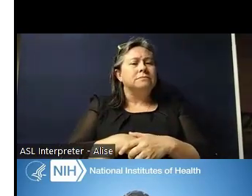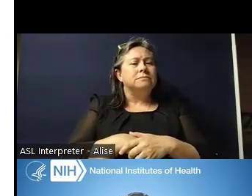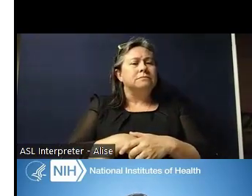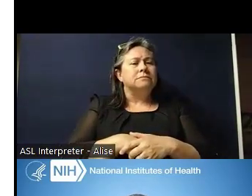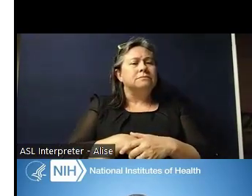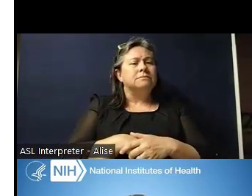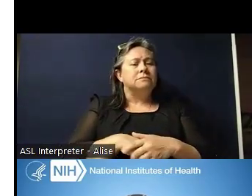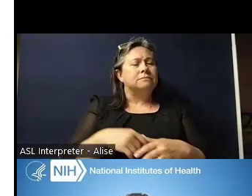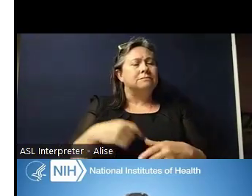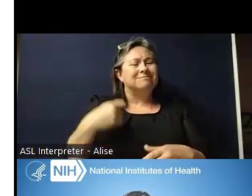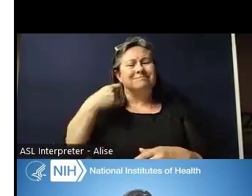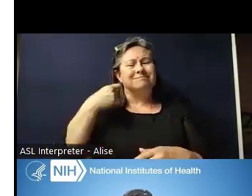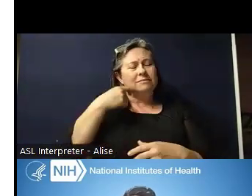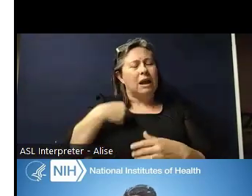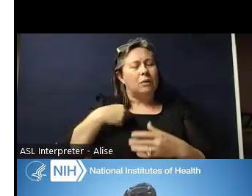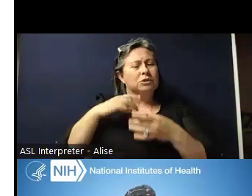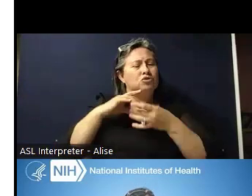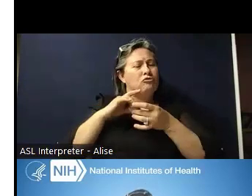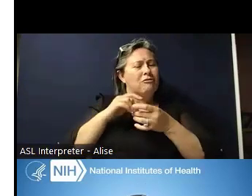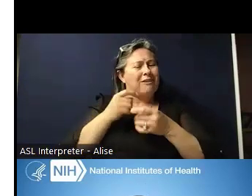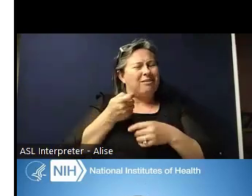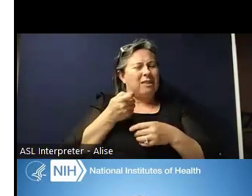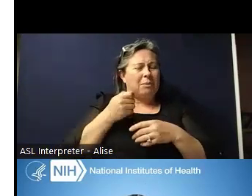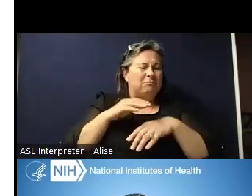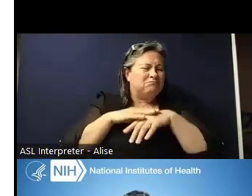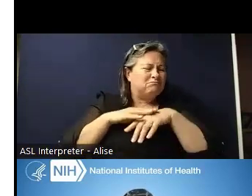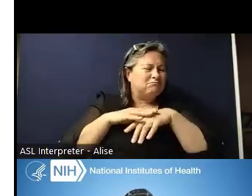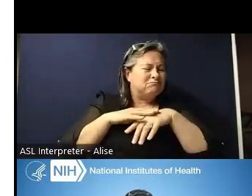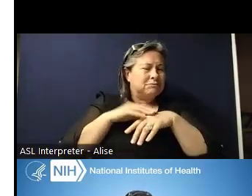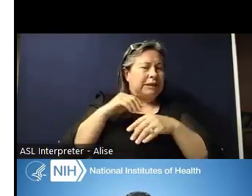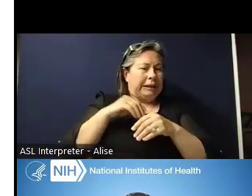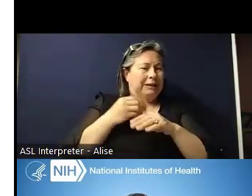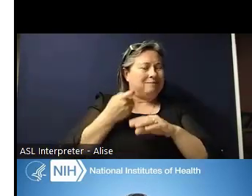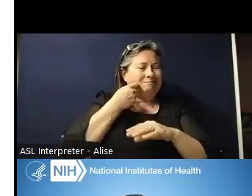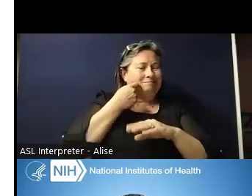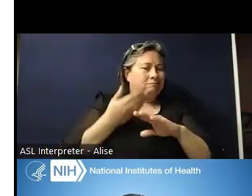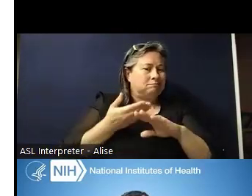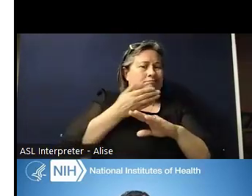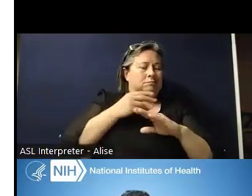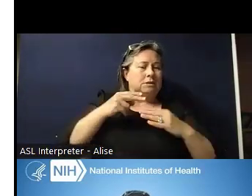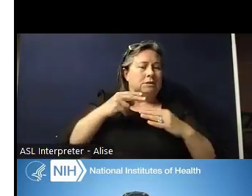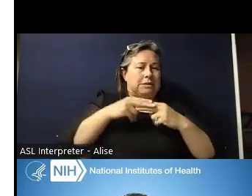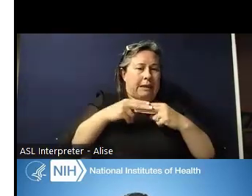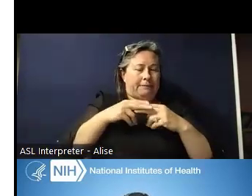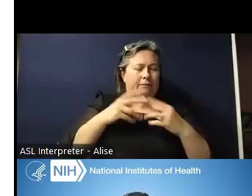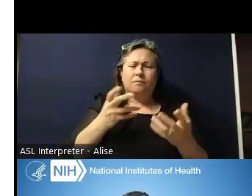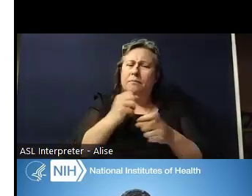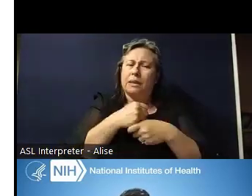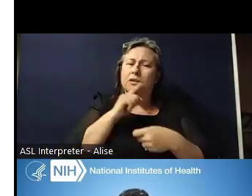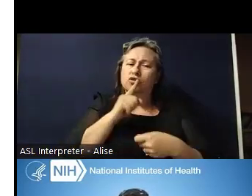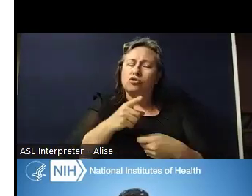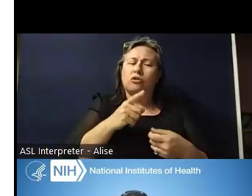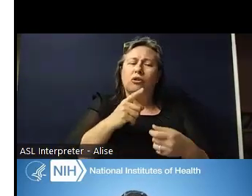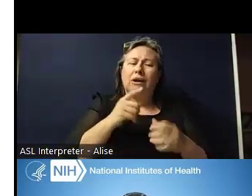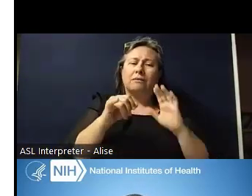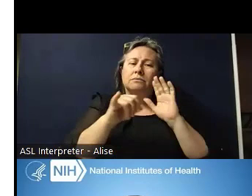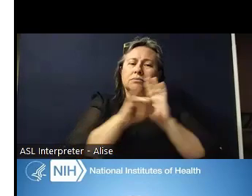And I was talking a little bit about this in my previous slide here where we want to make sure that we identify the individuals